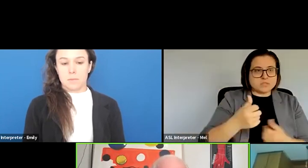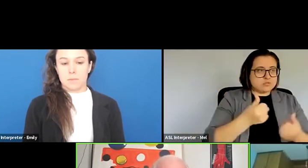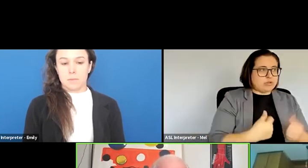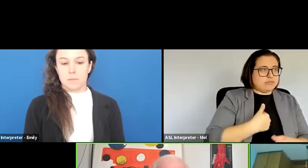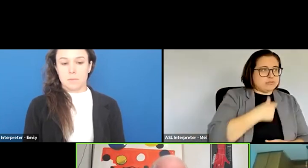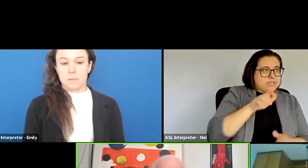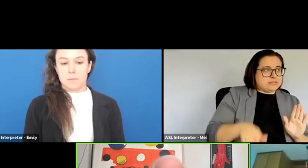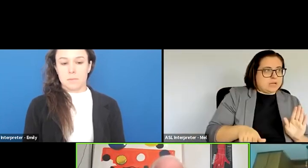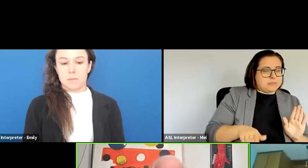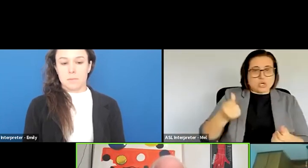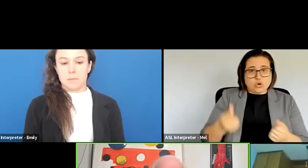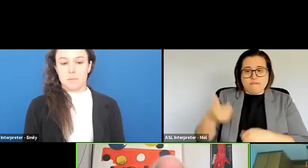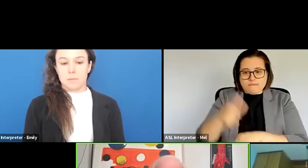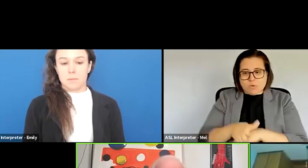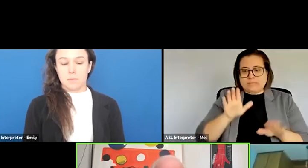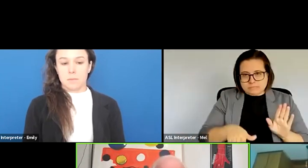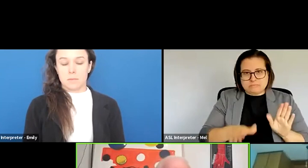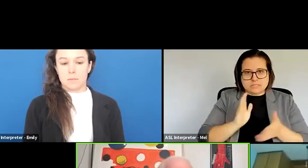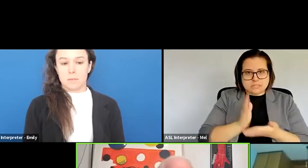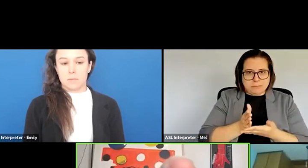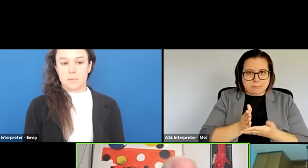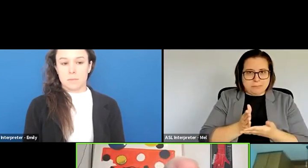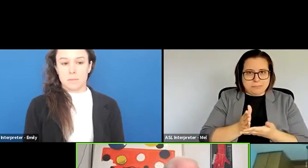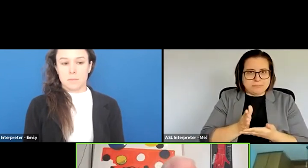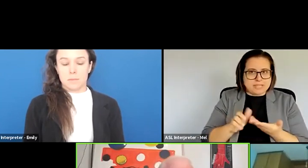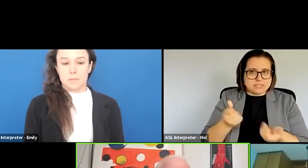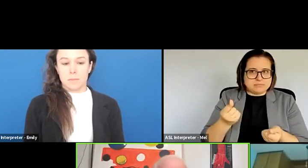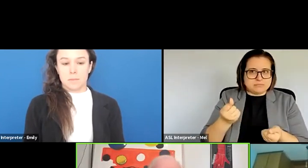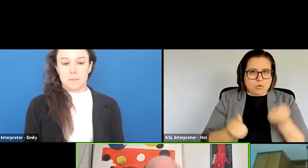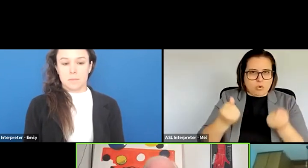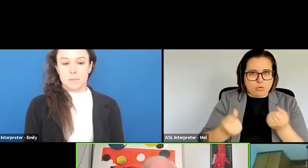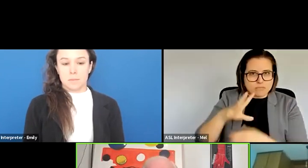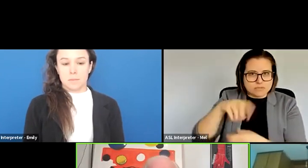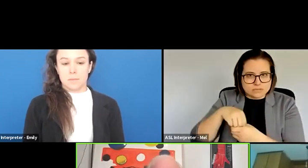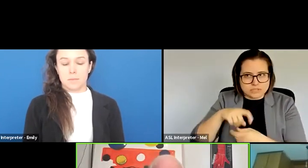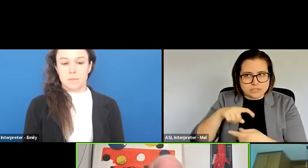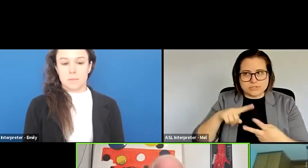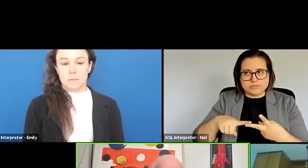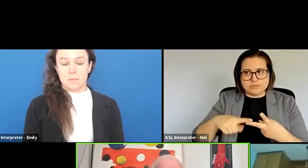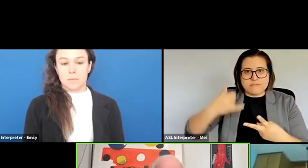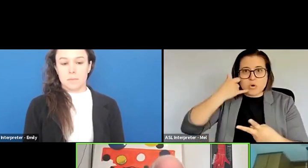I'm gonna stop. And you know, that's car participation, phone configuration may be